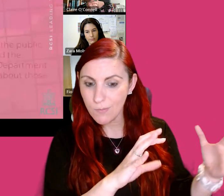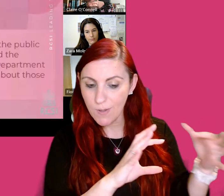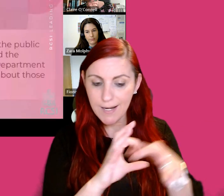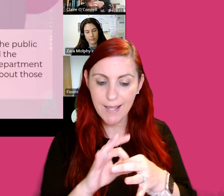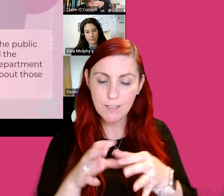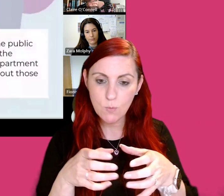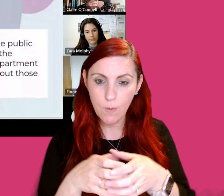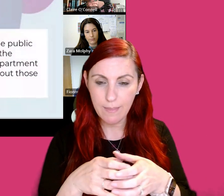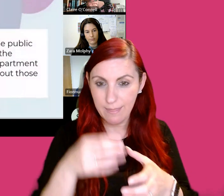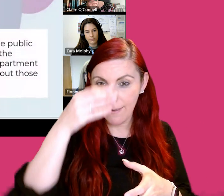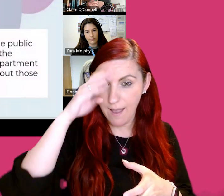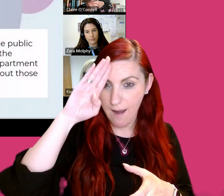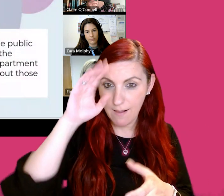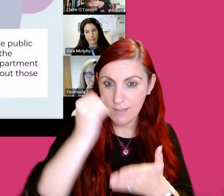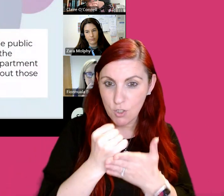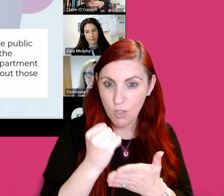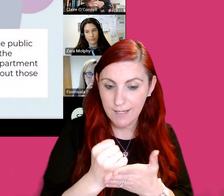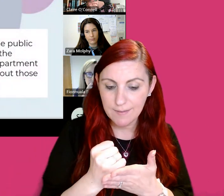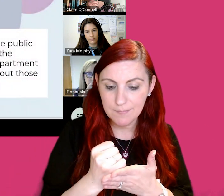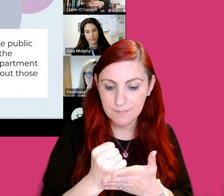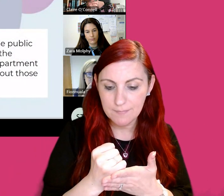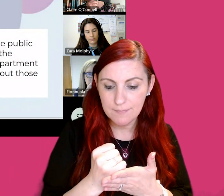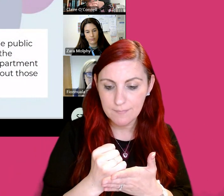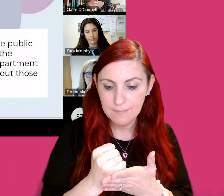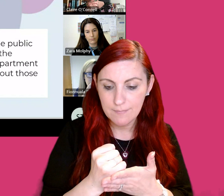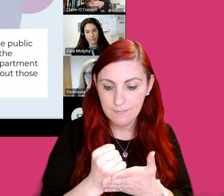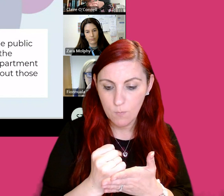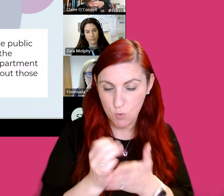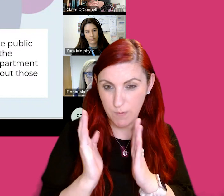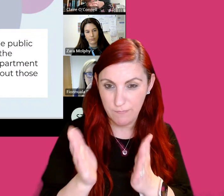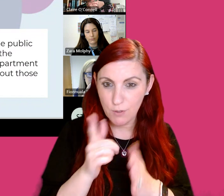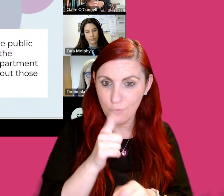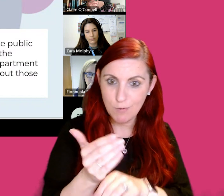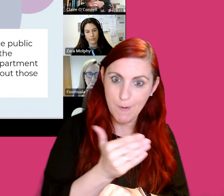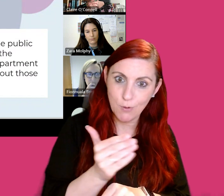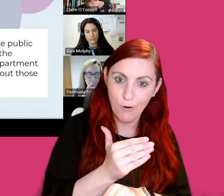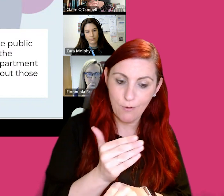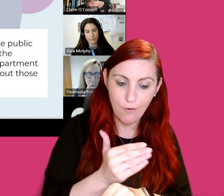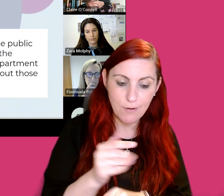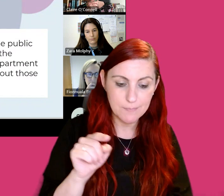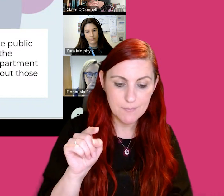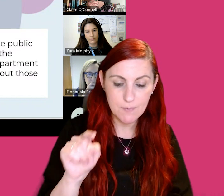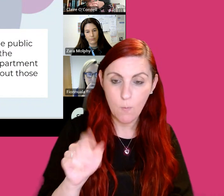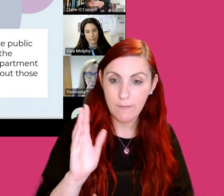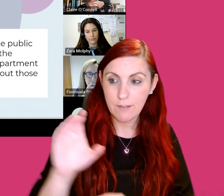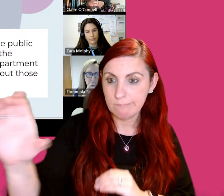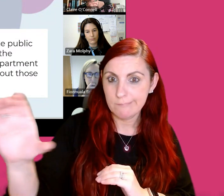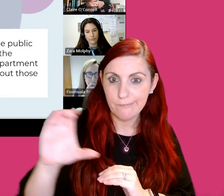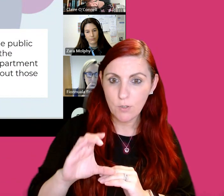the Ireland study which Prof prnak mentioned so uh we received funding from the health research